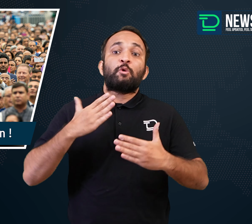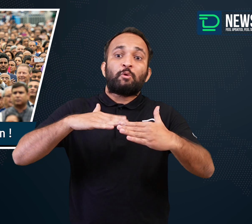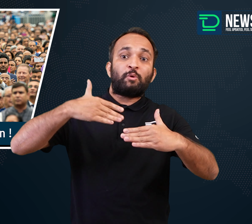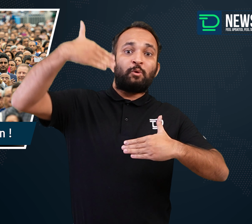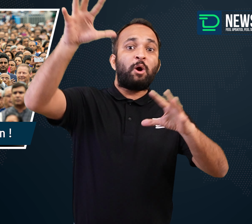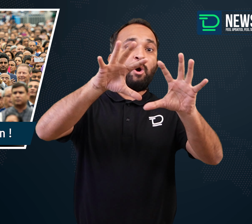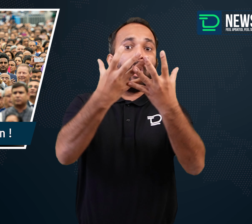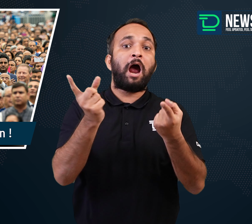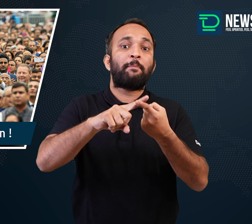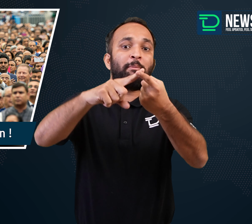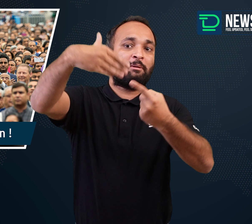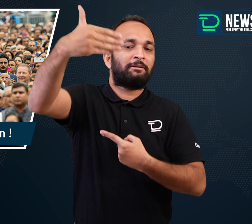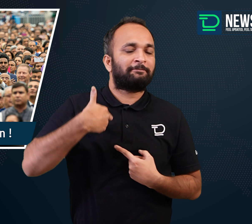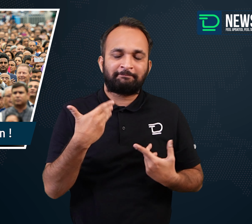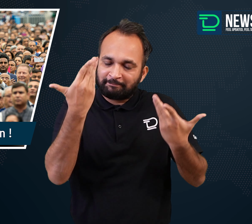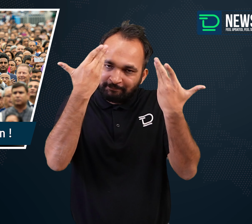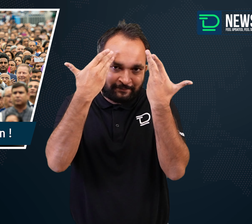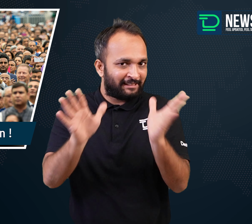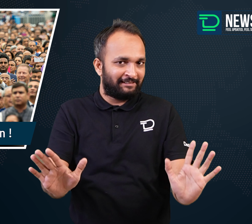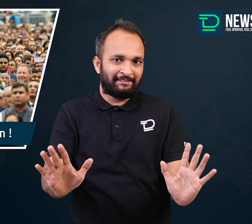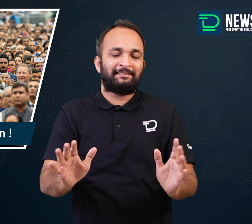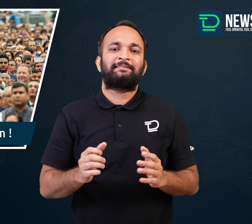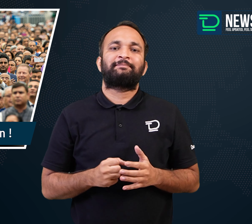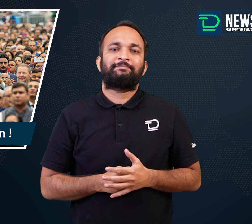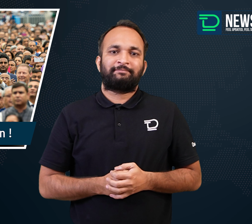I don't know the future of the world.